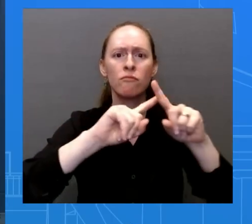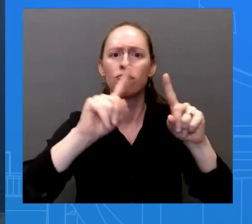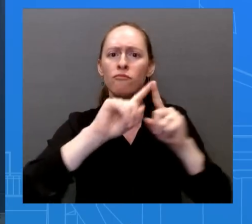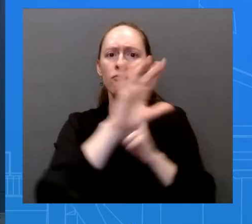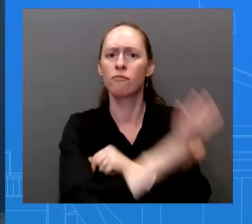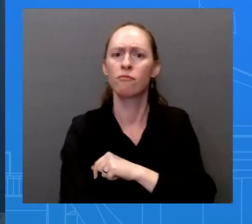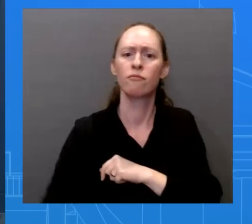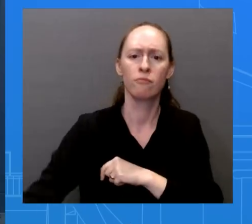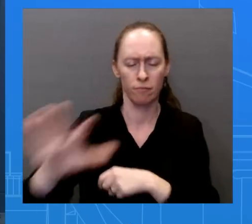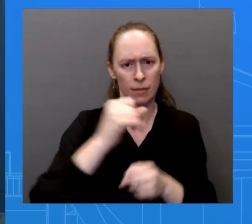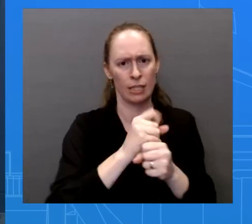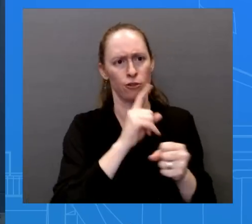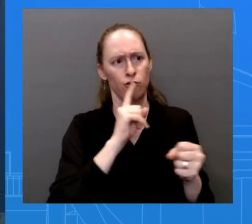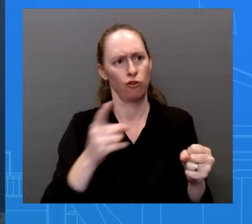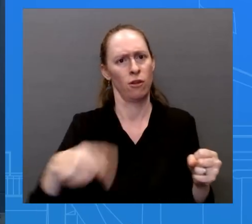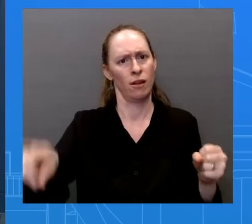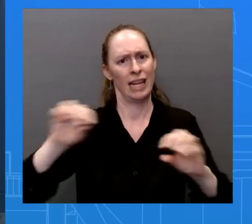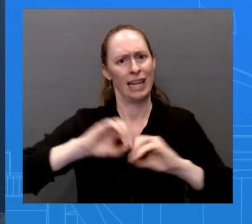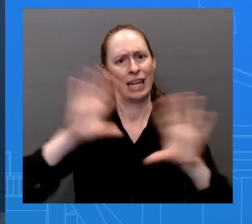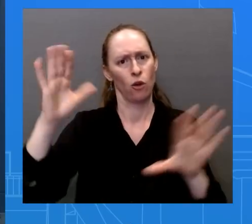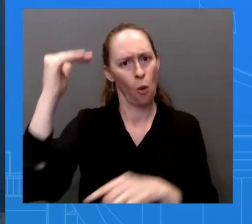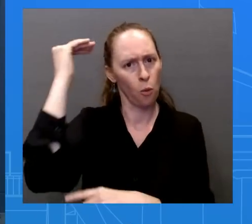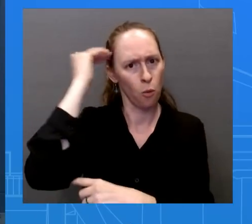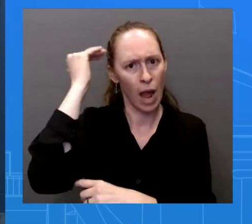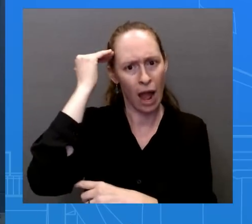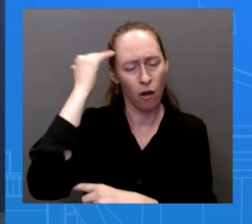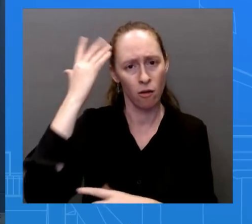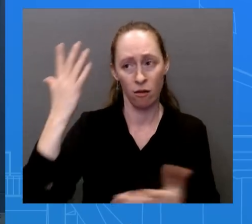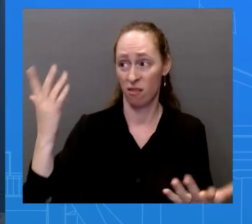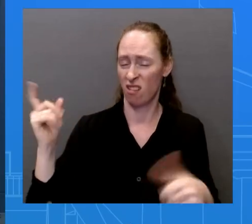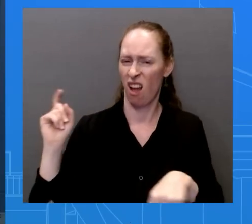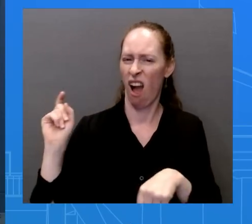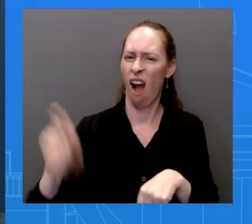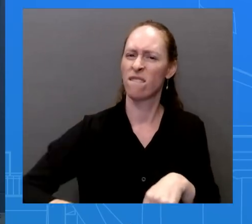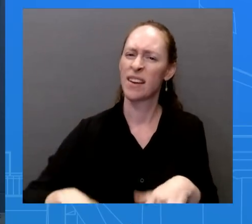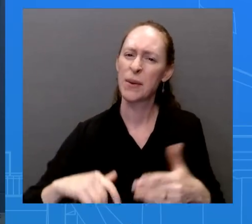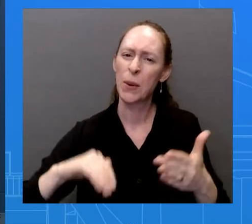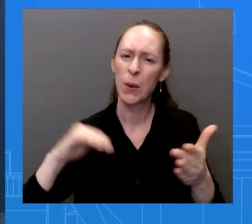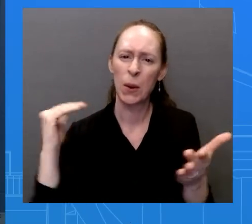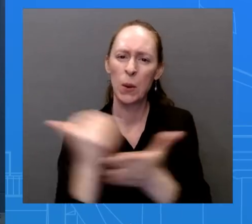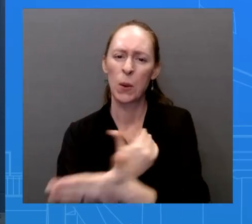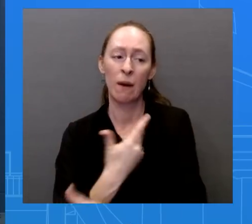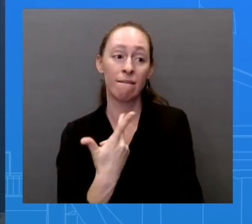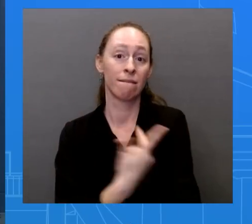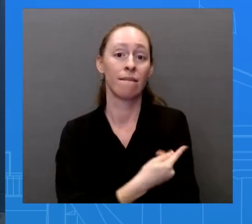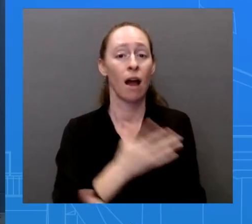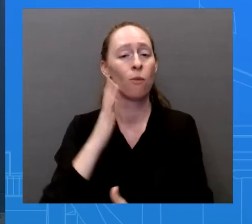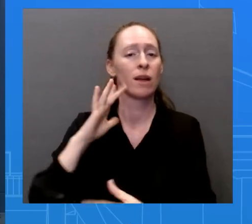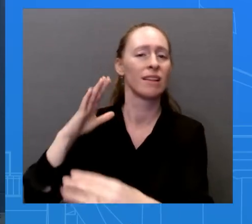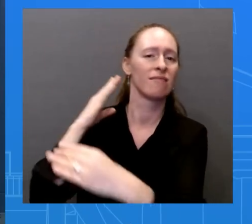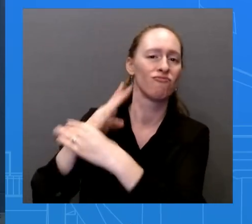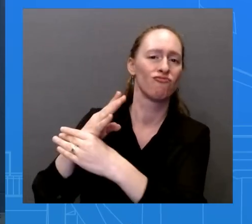can save your life, because we know these vaccines are safe and they are effective. And beyond vaccines --